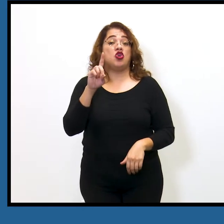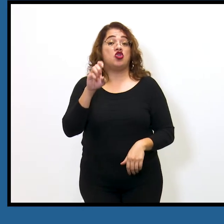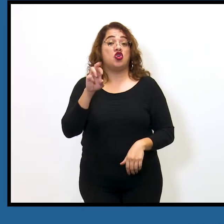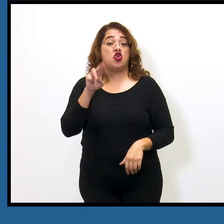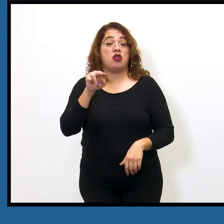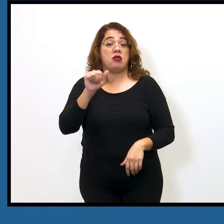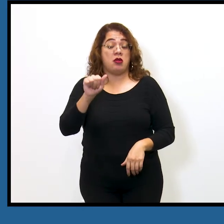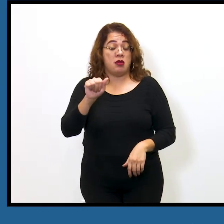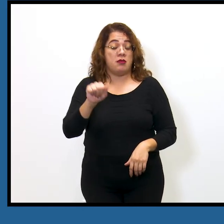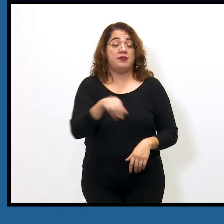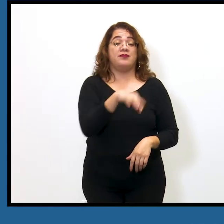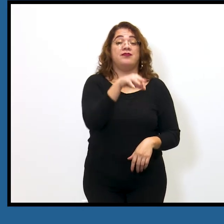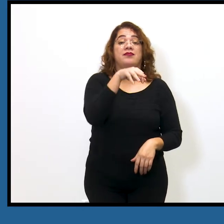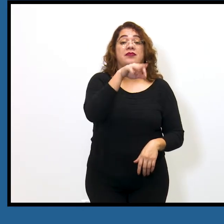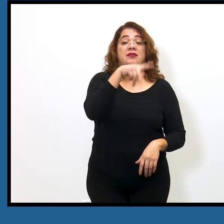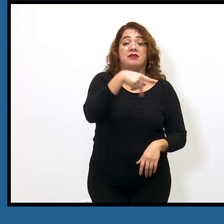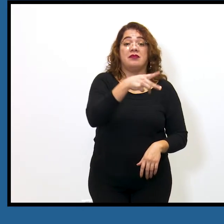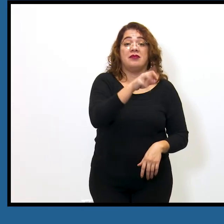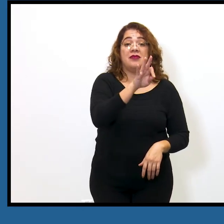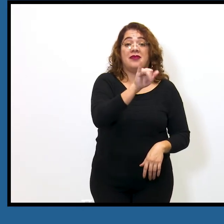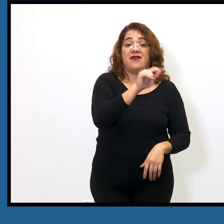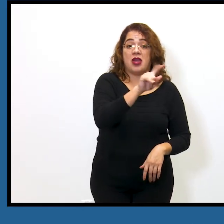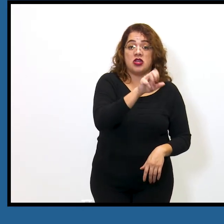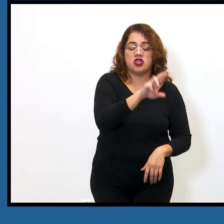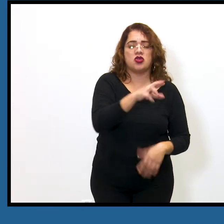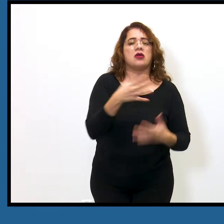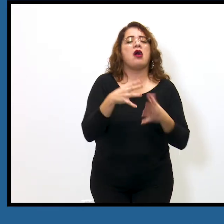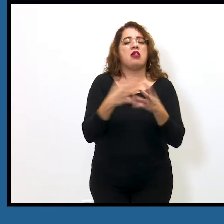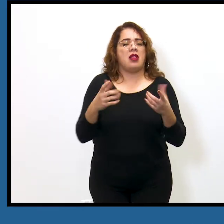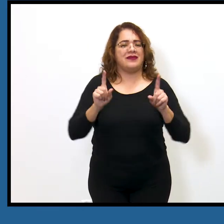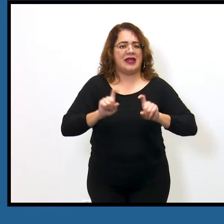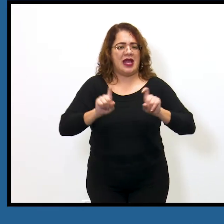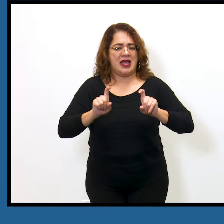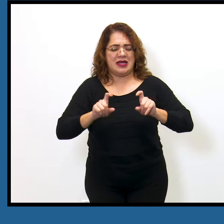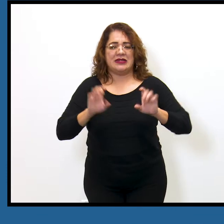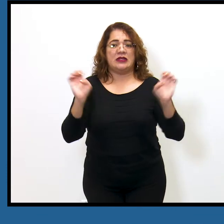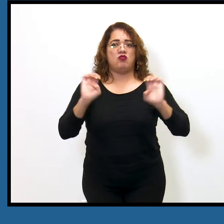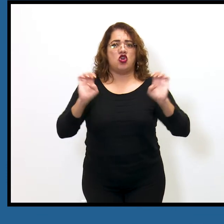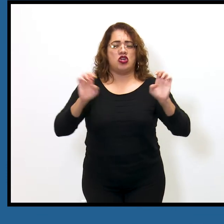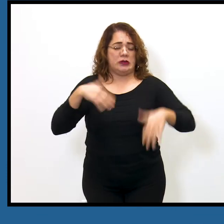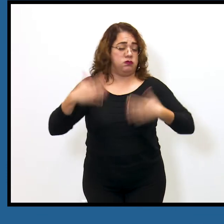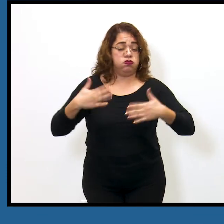through rigorous testing in clinical trials before being approved for this emergency use by the FDA